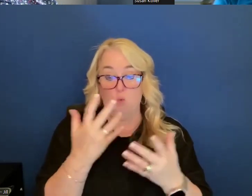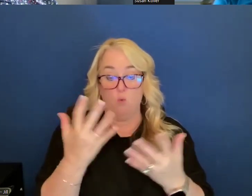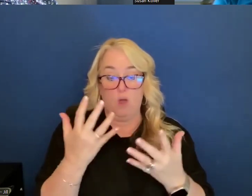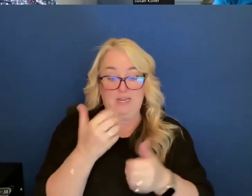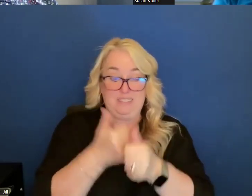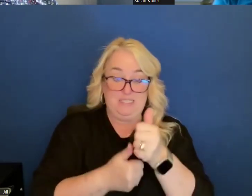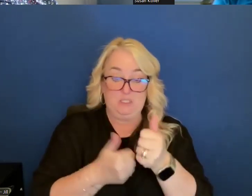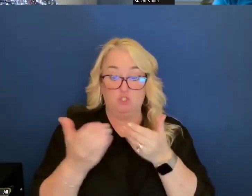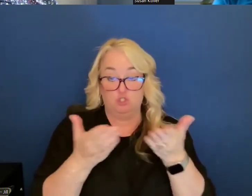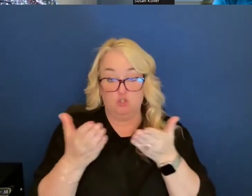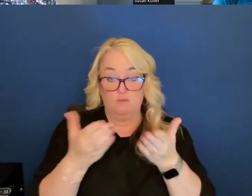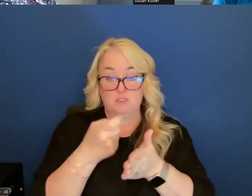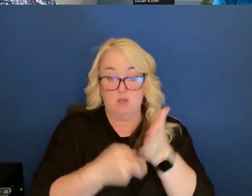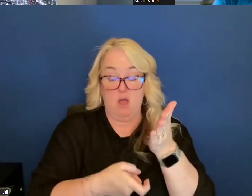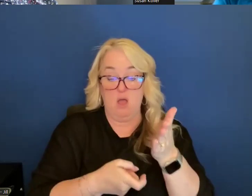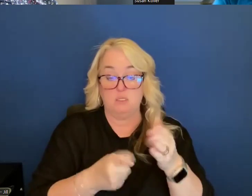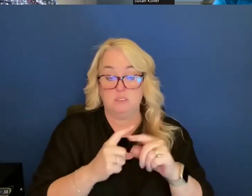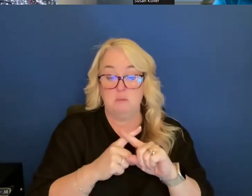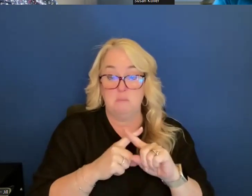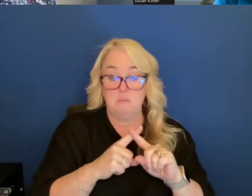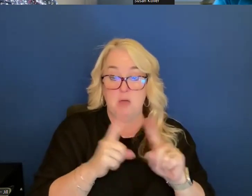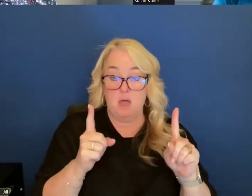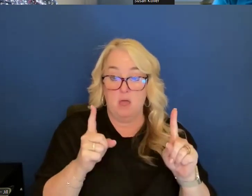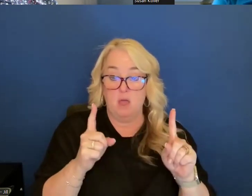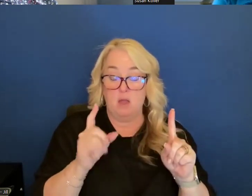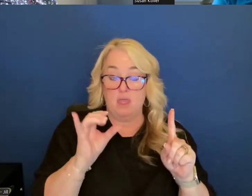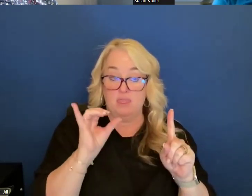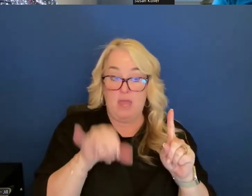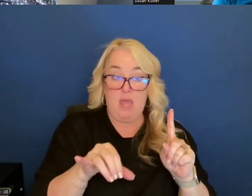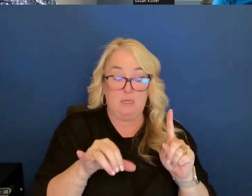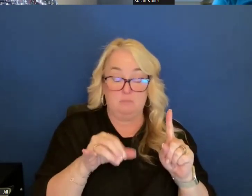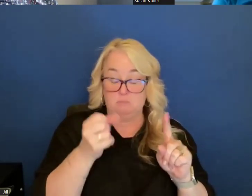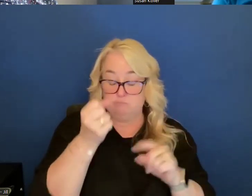costs. Yeah, it still makes no sense to me. The one thing I